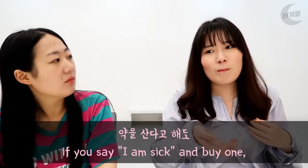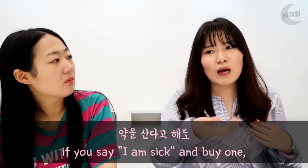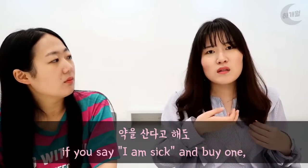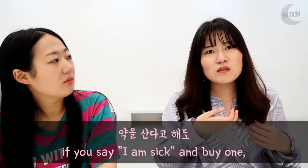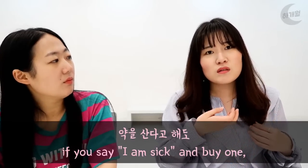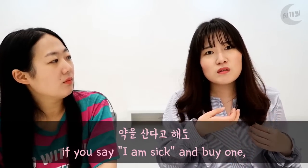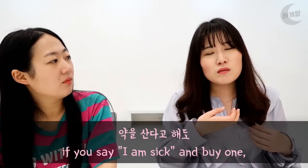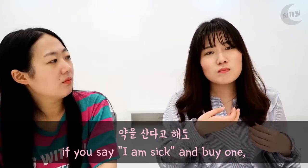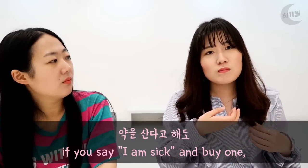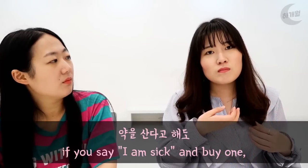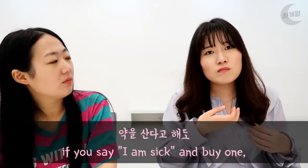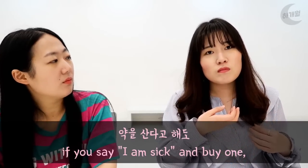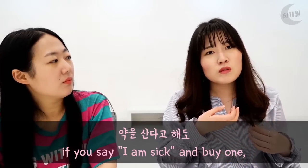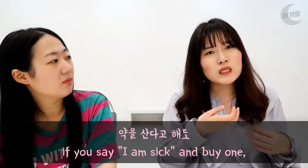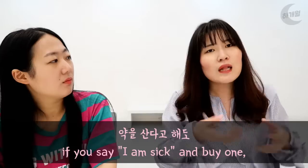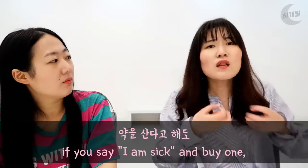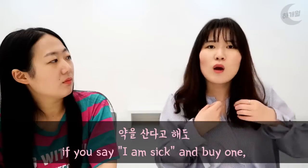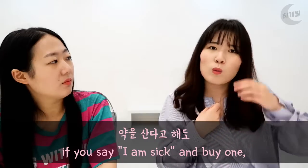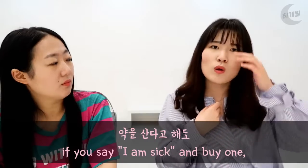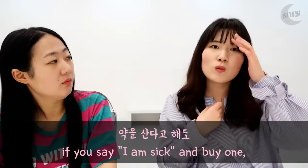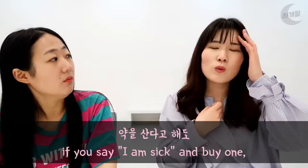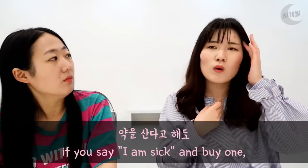if you say ‘I am sick’ and buy one,